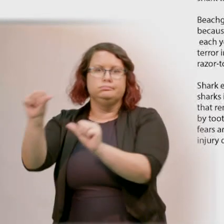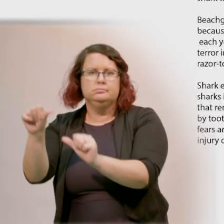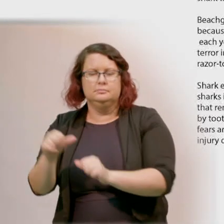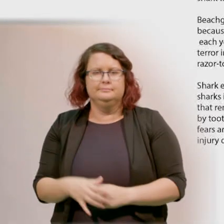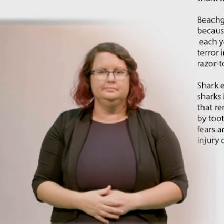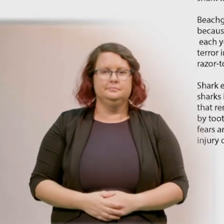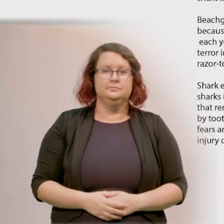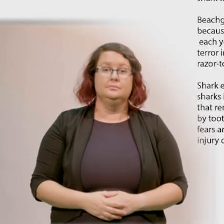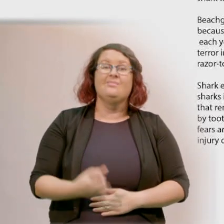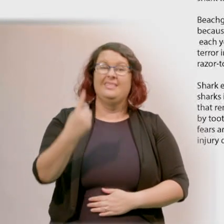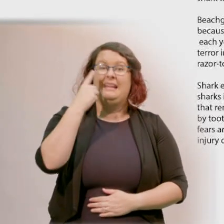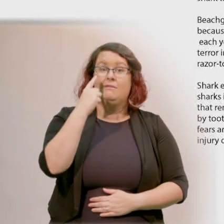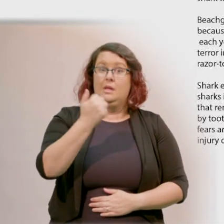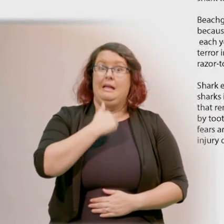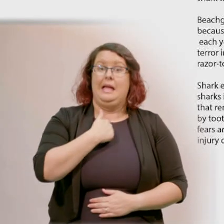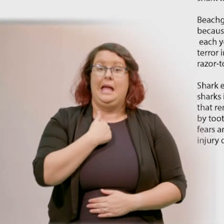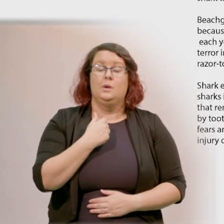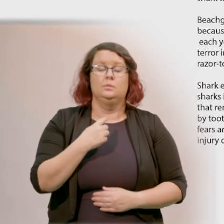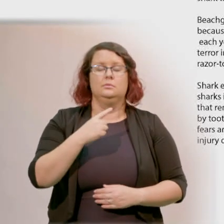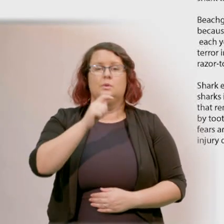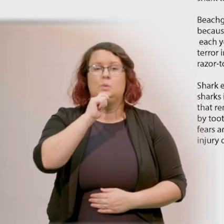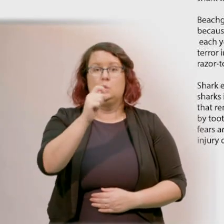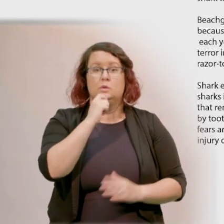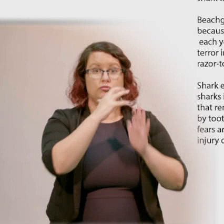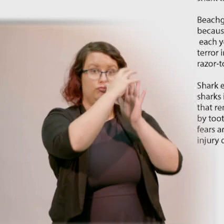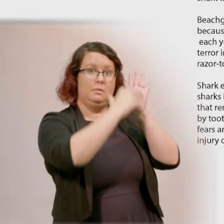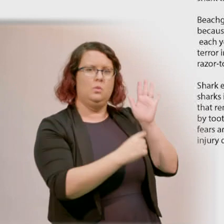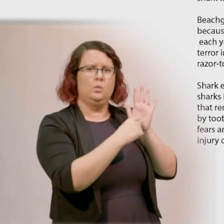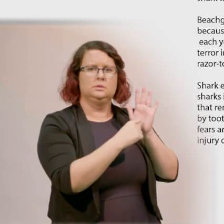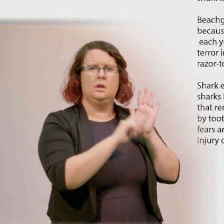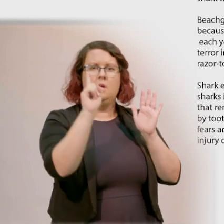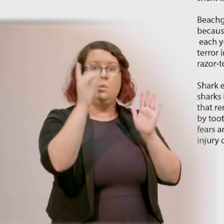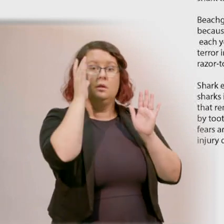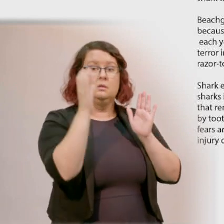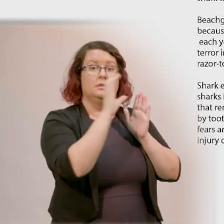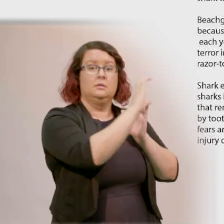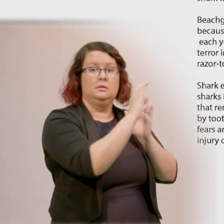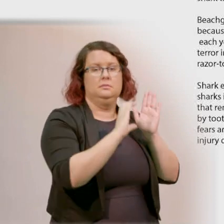Let's have a look at our news report, and the analytical image used to enhance it.